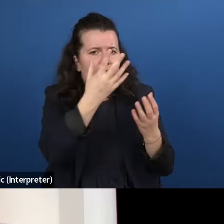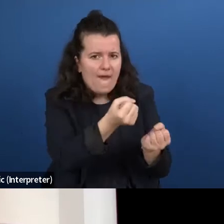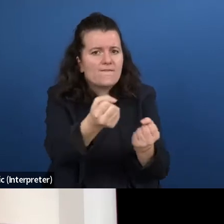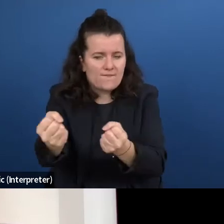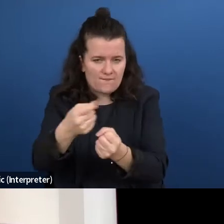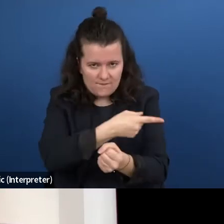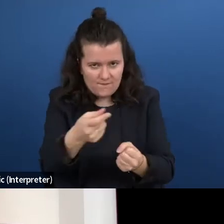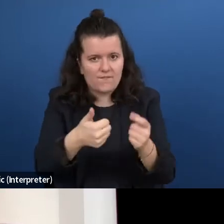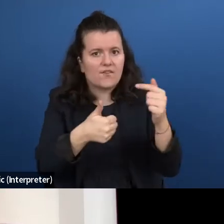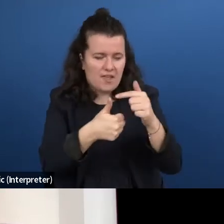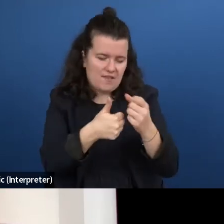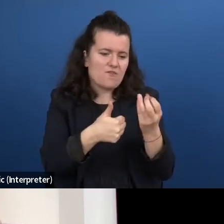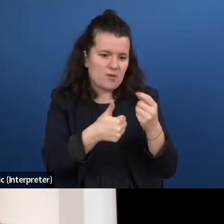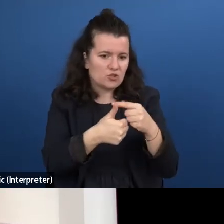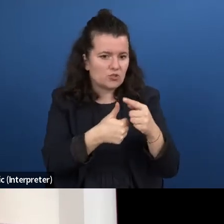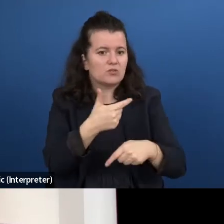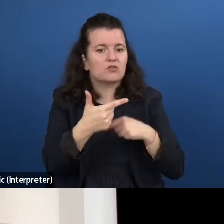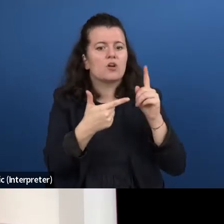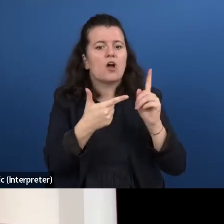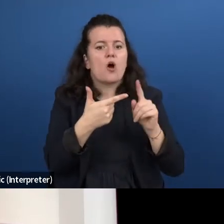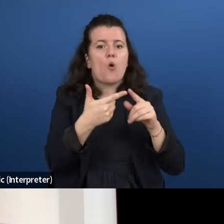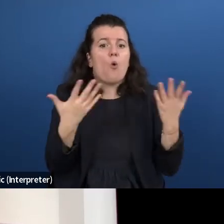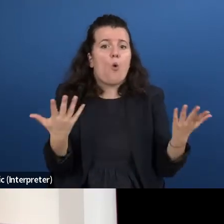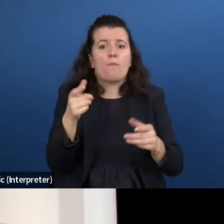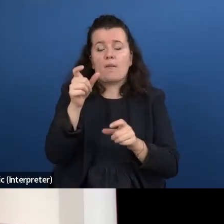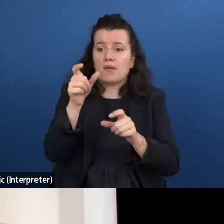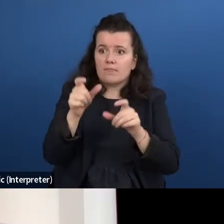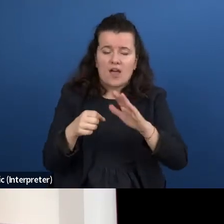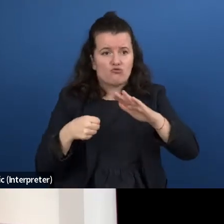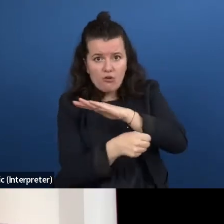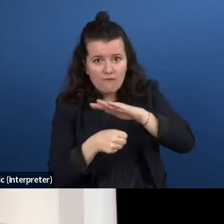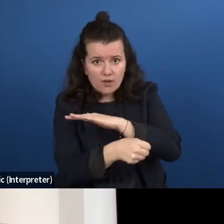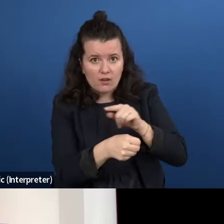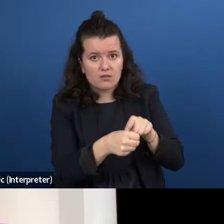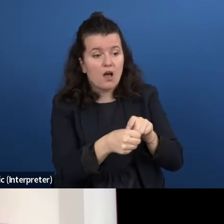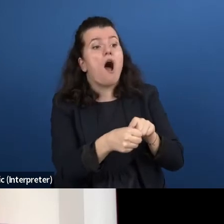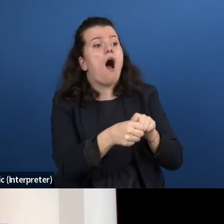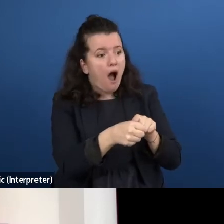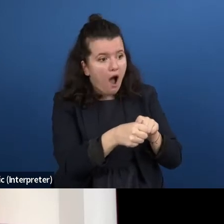to special services for people with disabilities. This also happens with women with disabilities